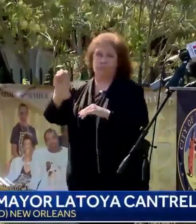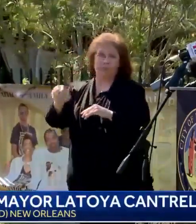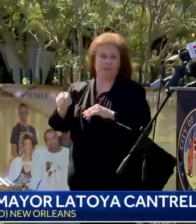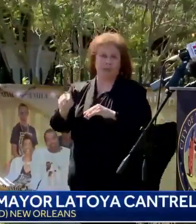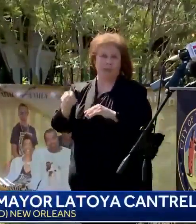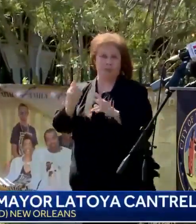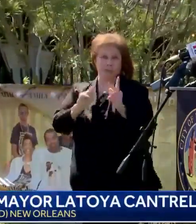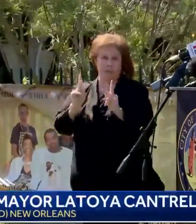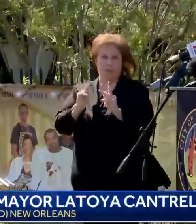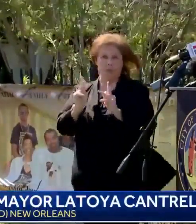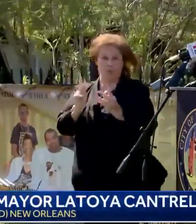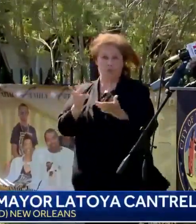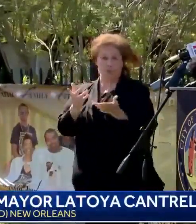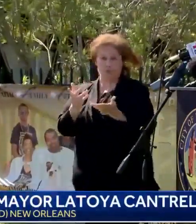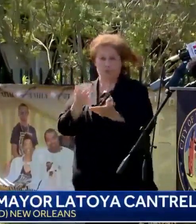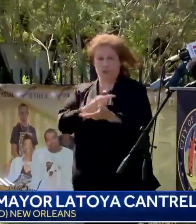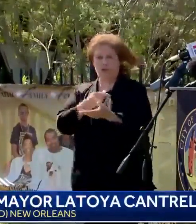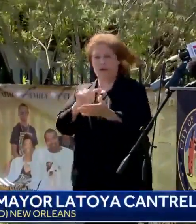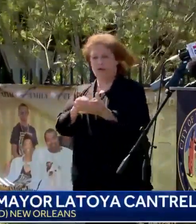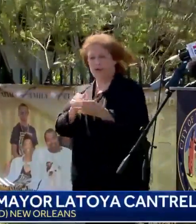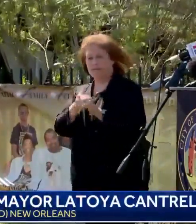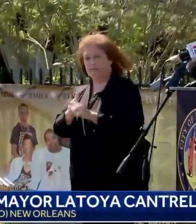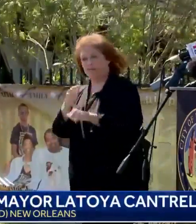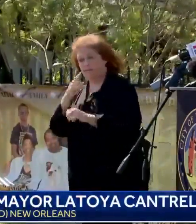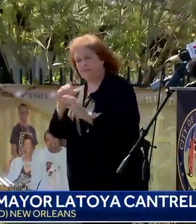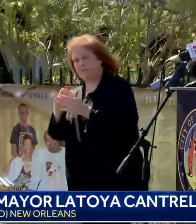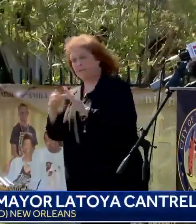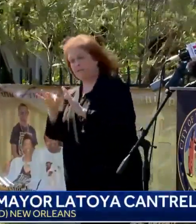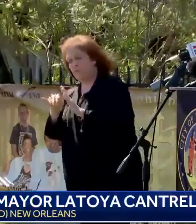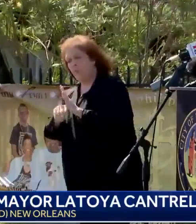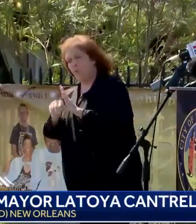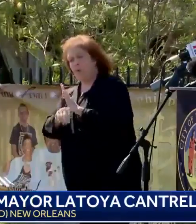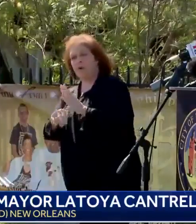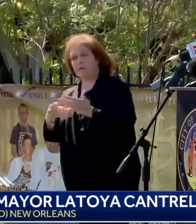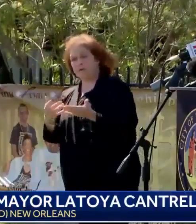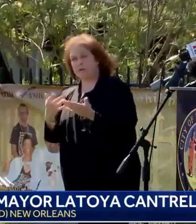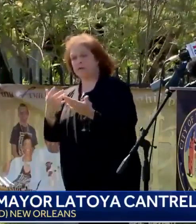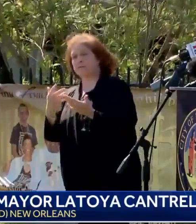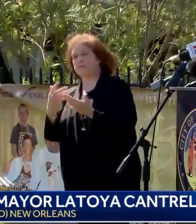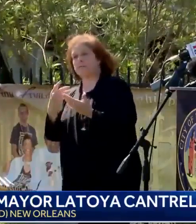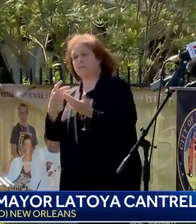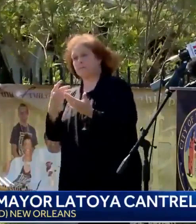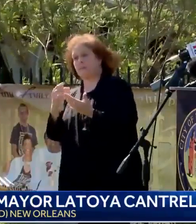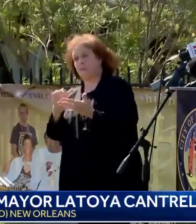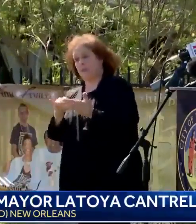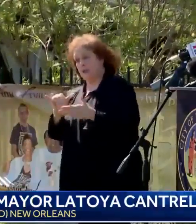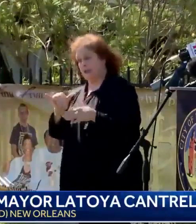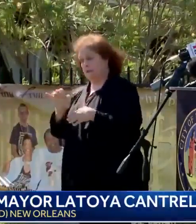BEING TOLD IS THAT 75% SO THAT IS A THRESHOLD AND THAT’S FOR AGAIN THE CITY OF NEW ORLEANS.